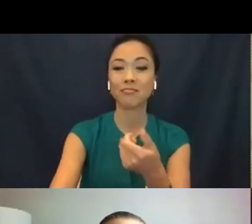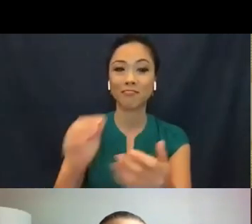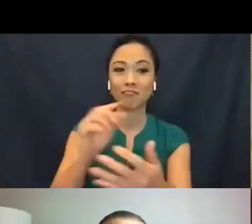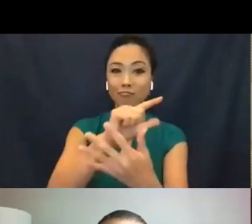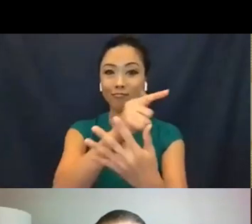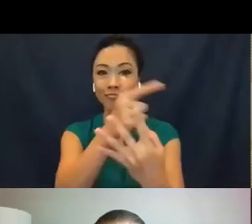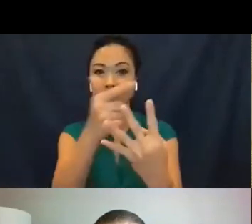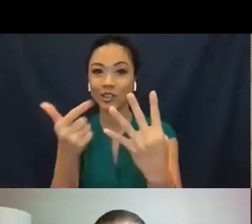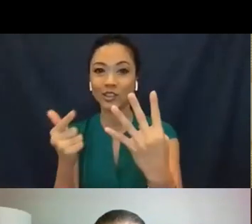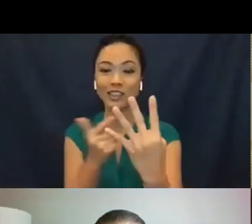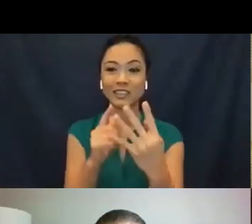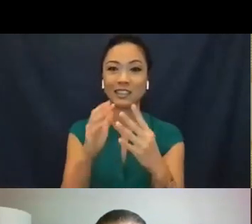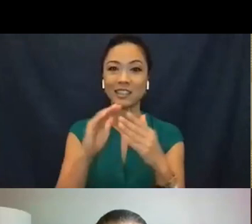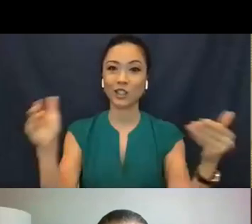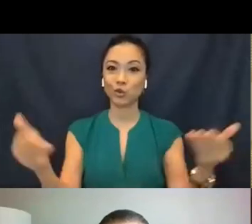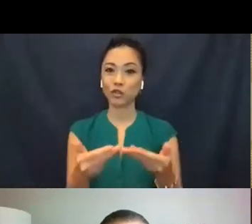just a brief one, so everyone knows who is in